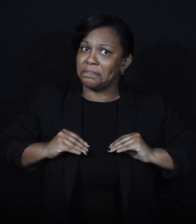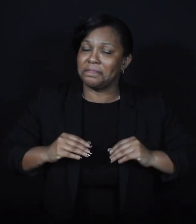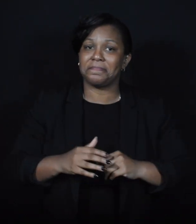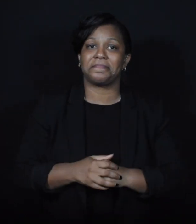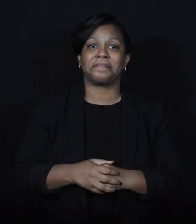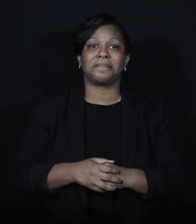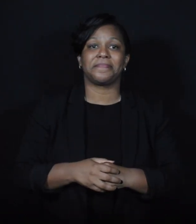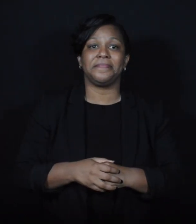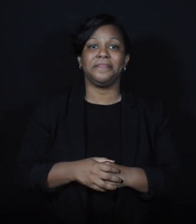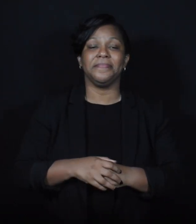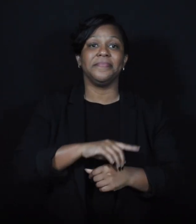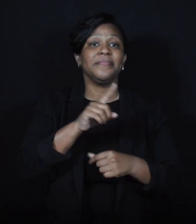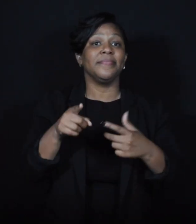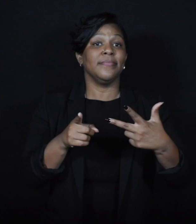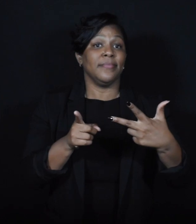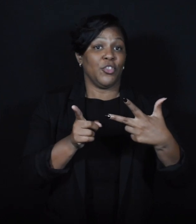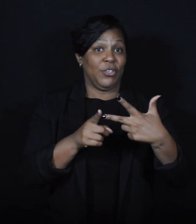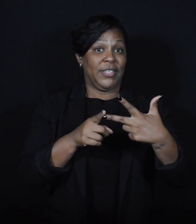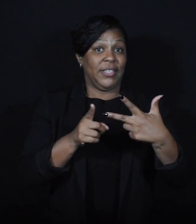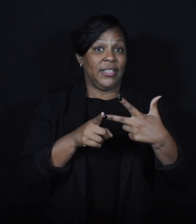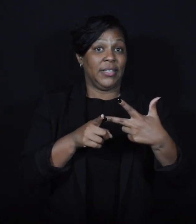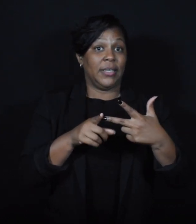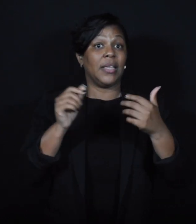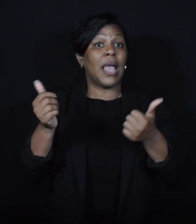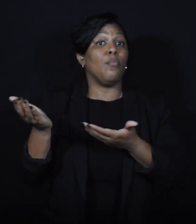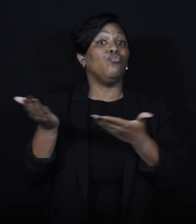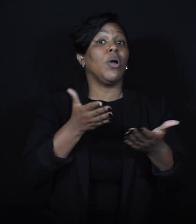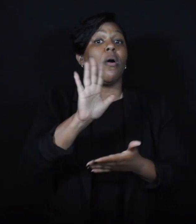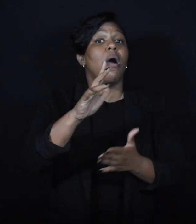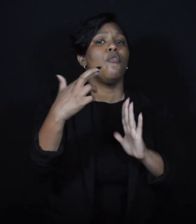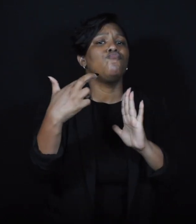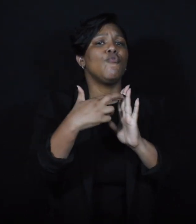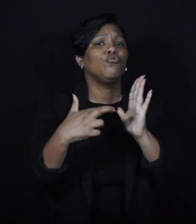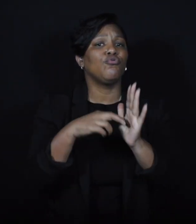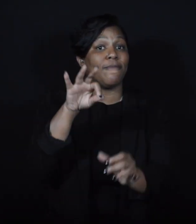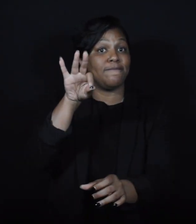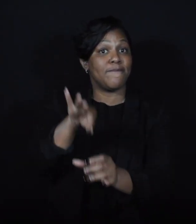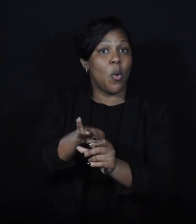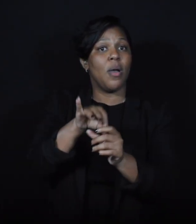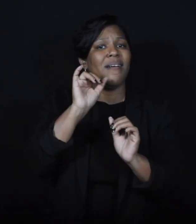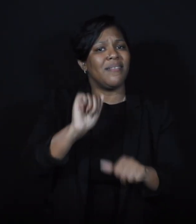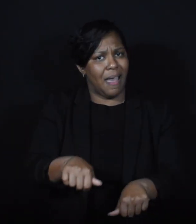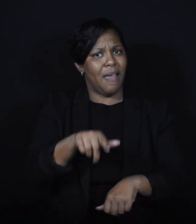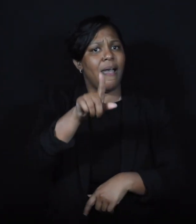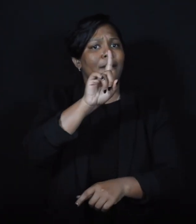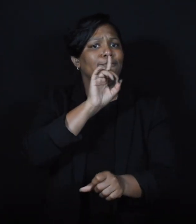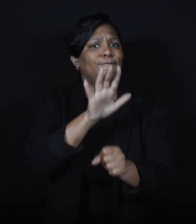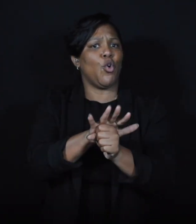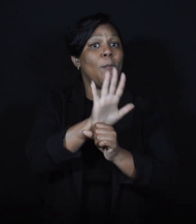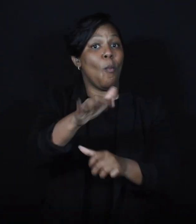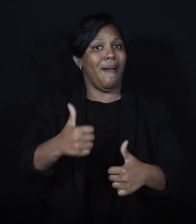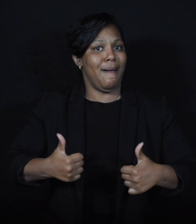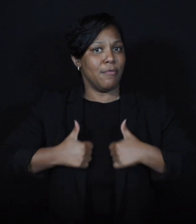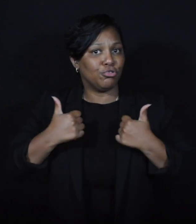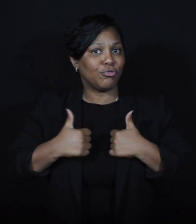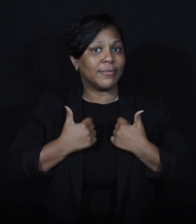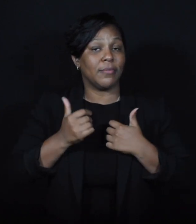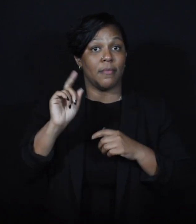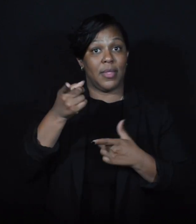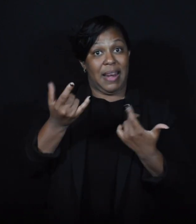3. You can bring a registered voter who can confirm your address as the place you live at.